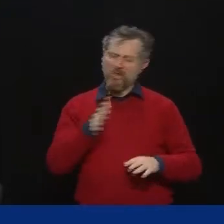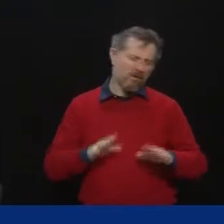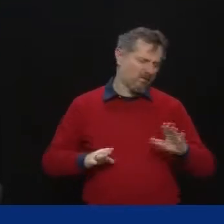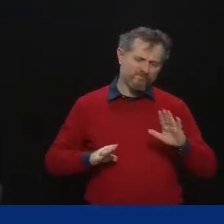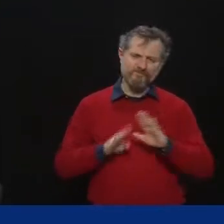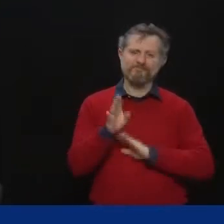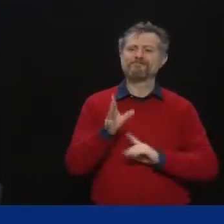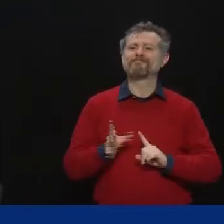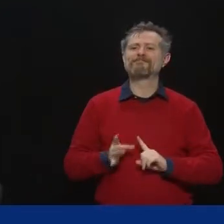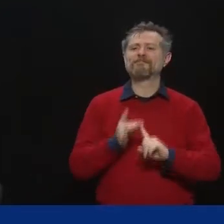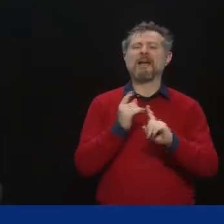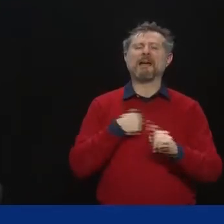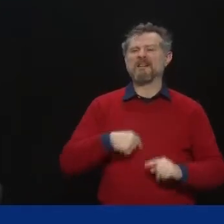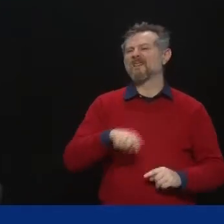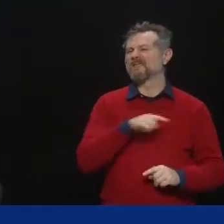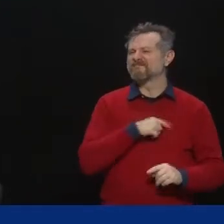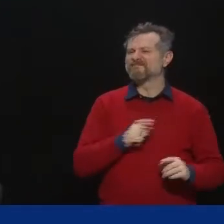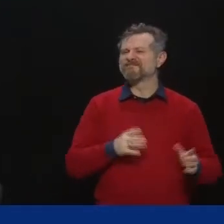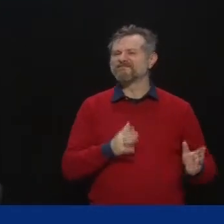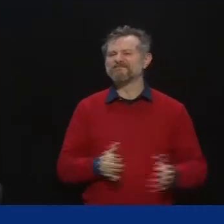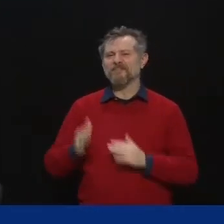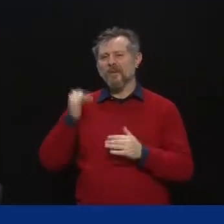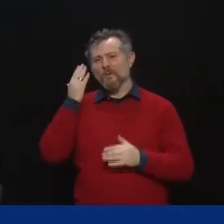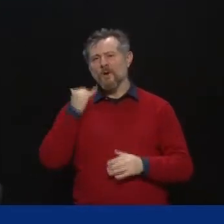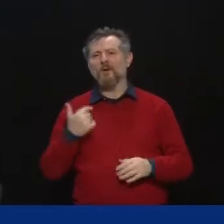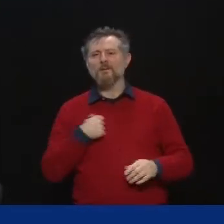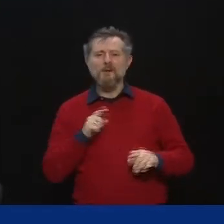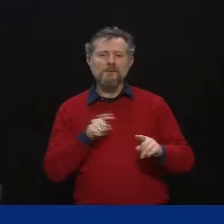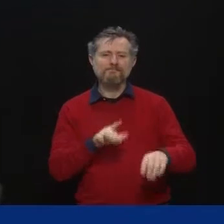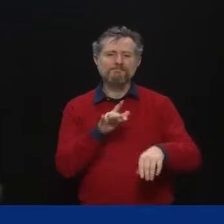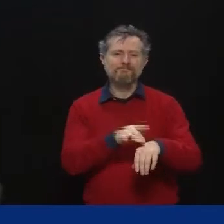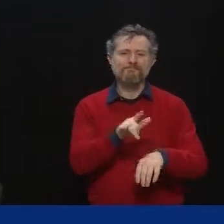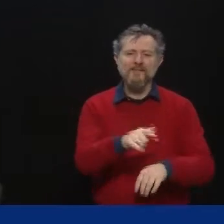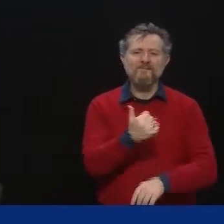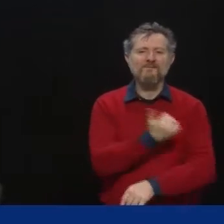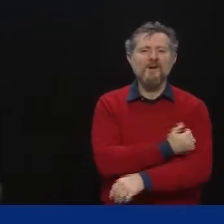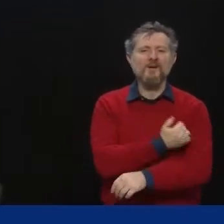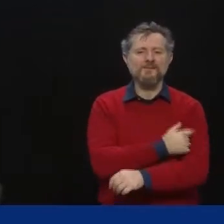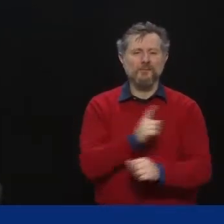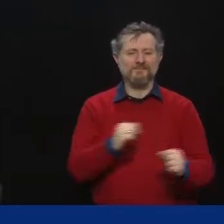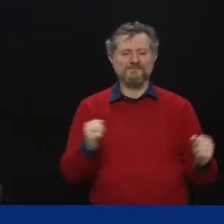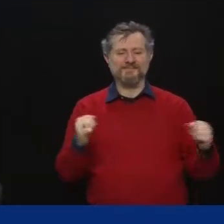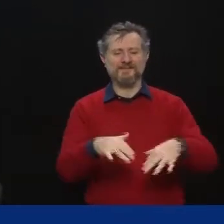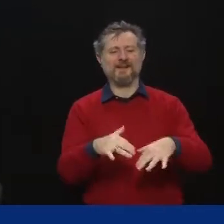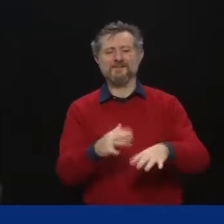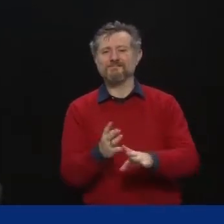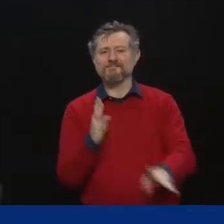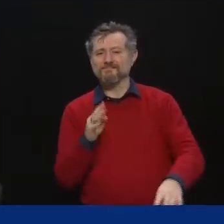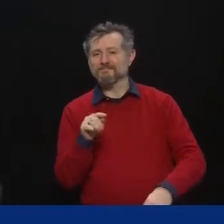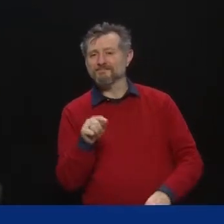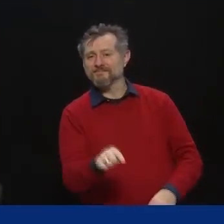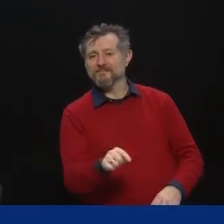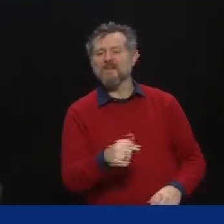HITS UPSTATE. SO WE KNEW THE WINTER SURGE IS COMING. WE HAVE BEEN TALKING ABOUT THIS. IT'S ONE OF THE REASONS I ALSO